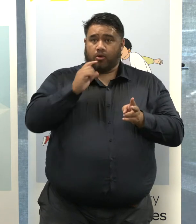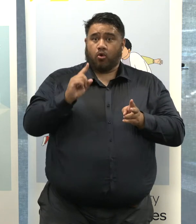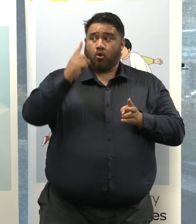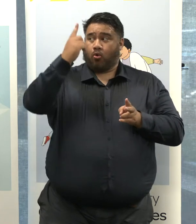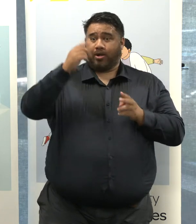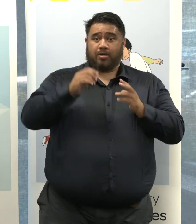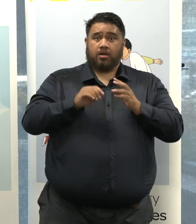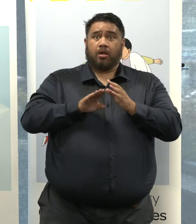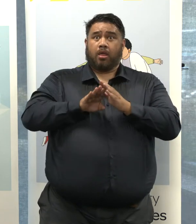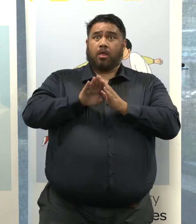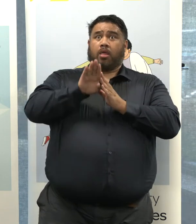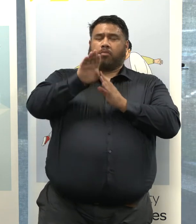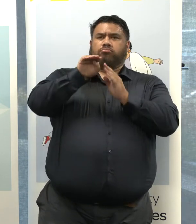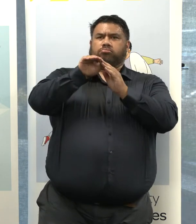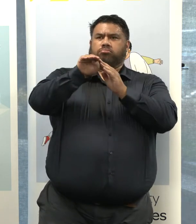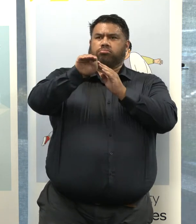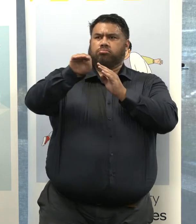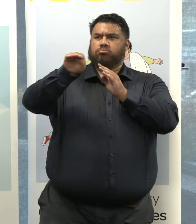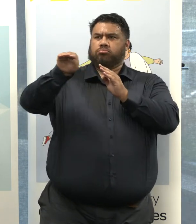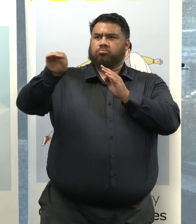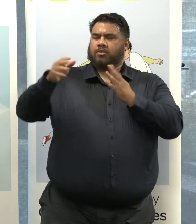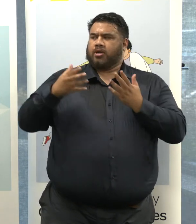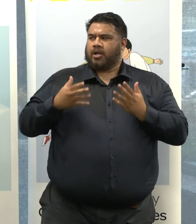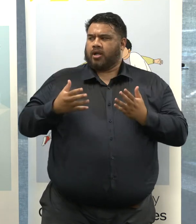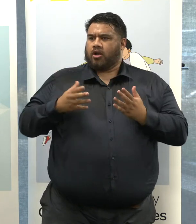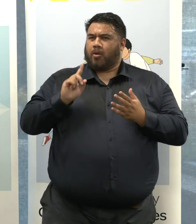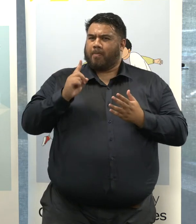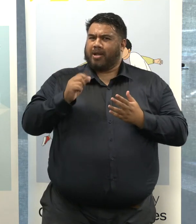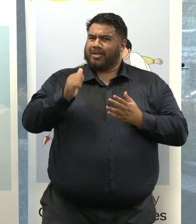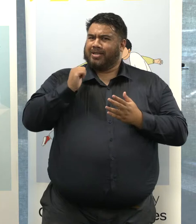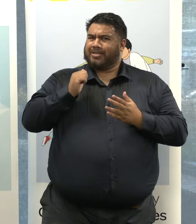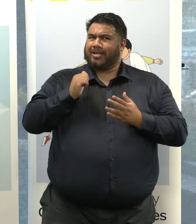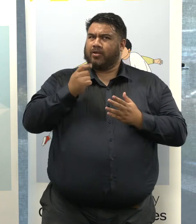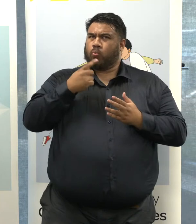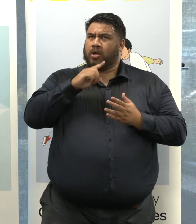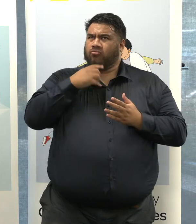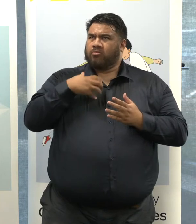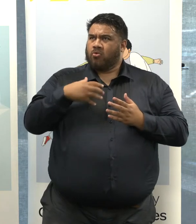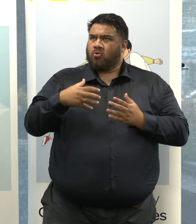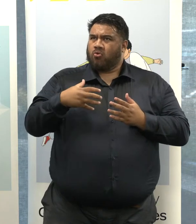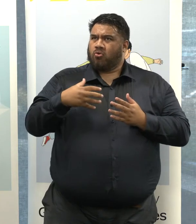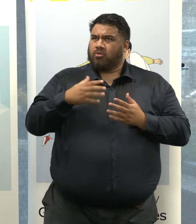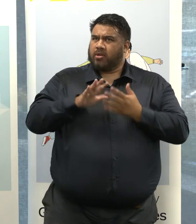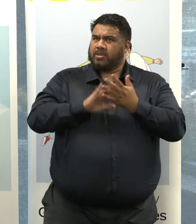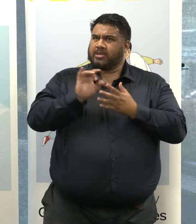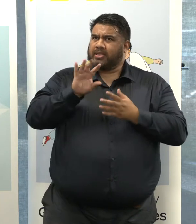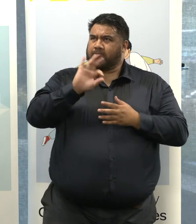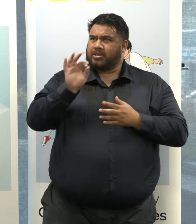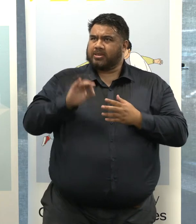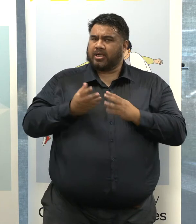In